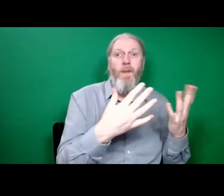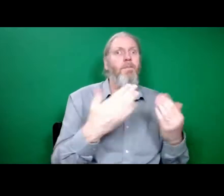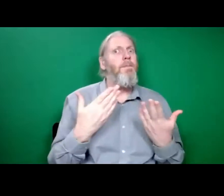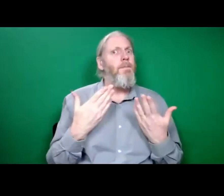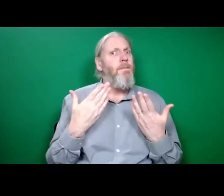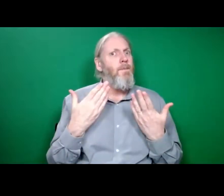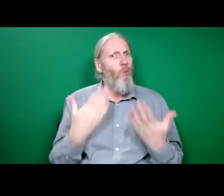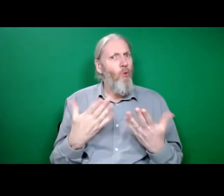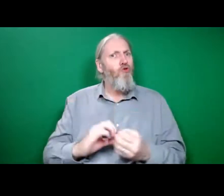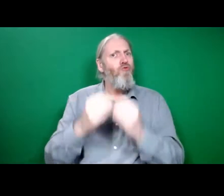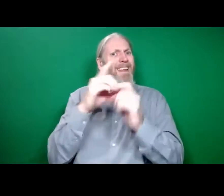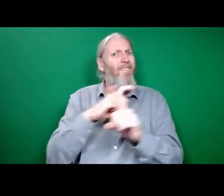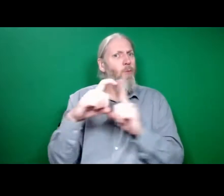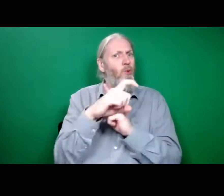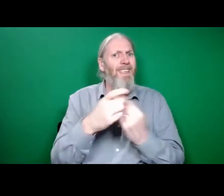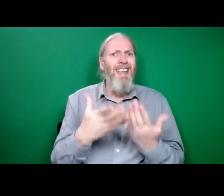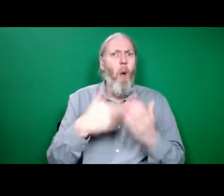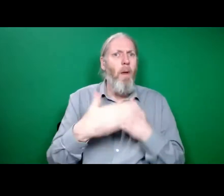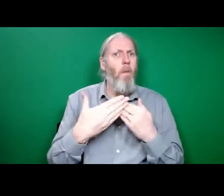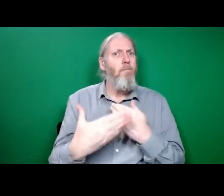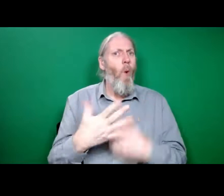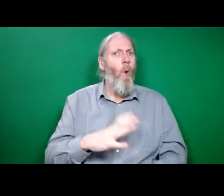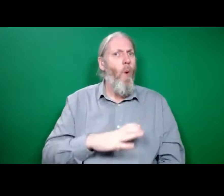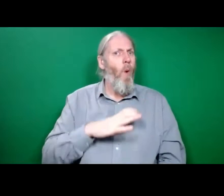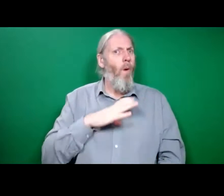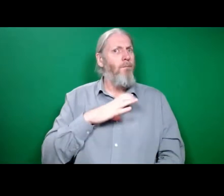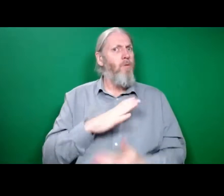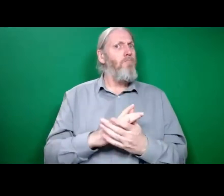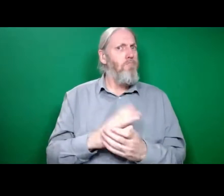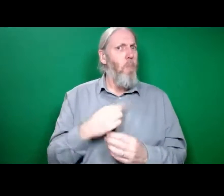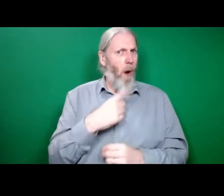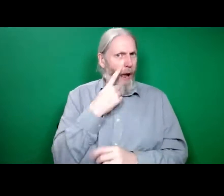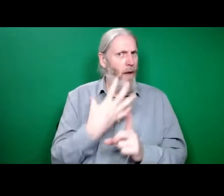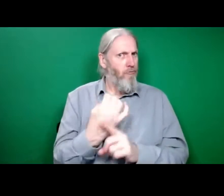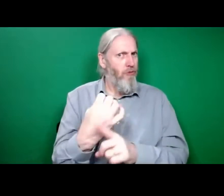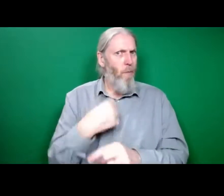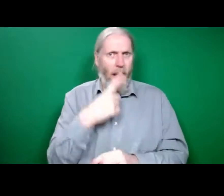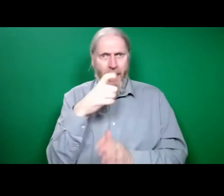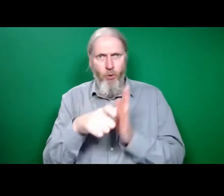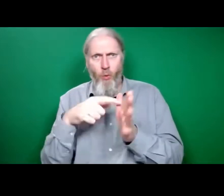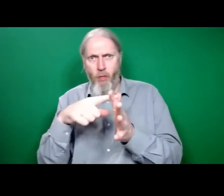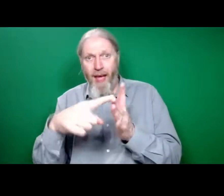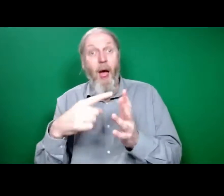around the strategy as it evolved and as it crystallised has led to a number of successful funding